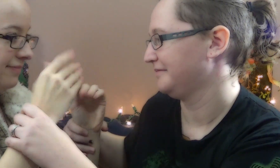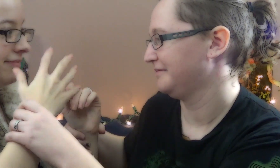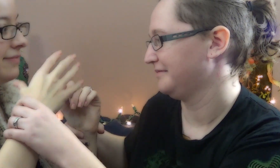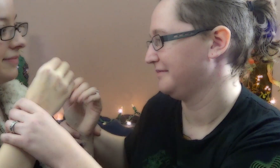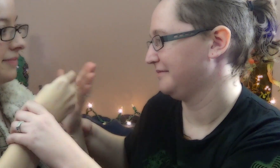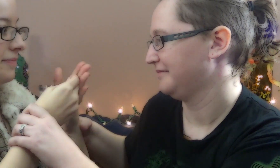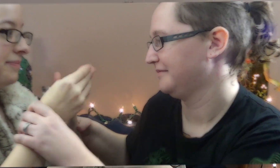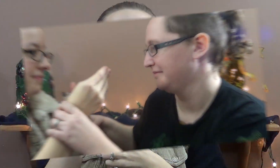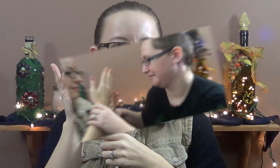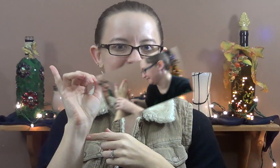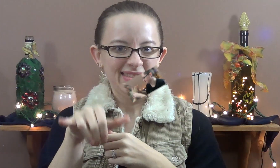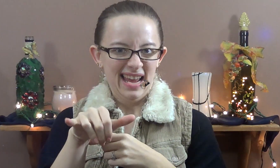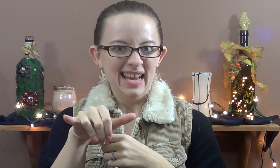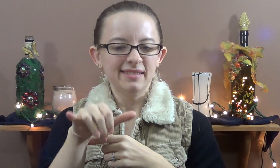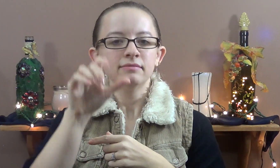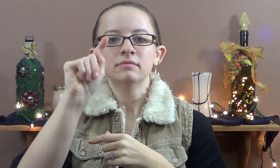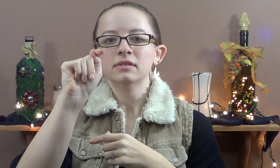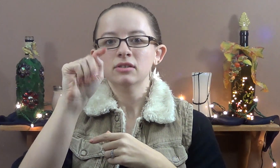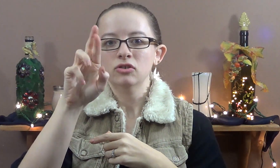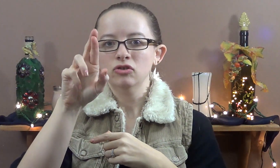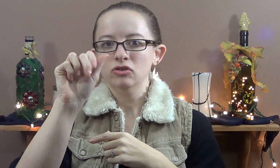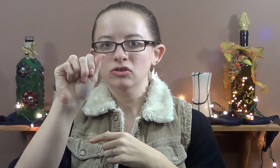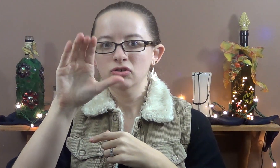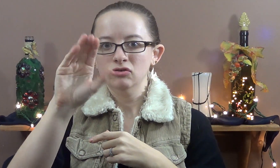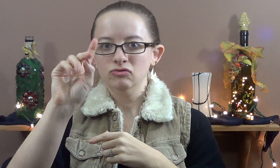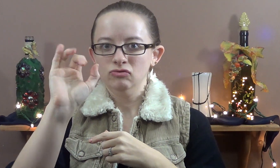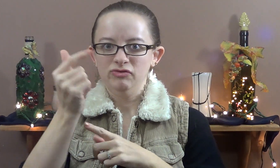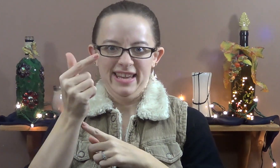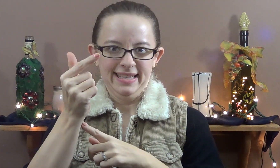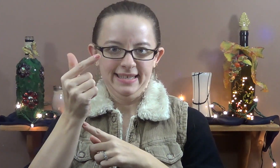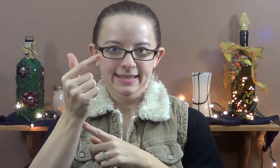So that's tracking.